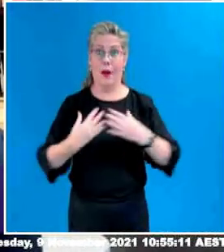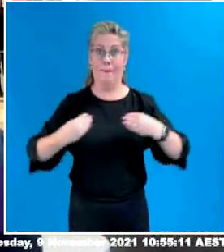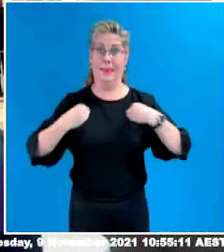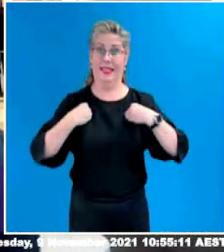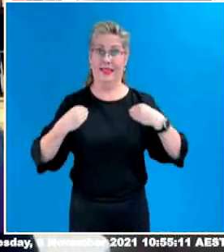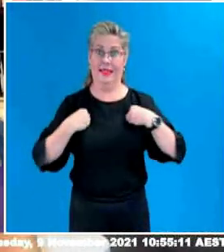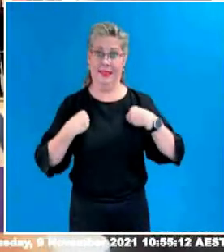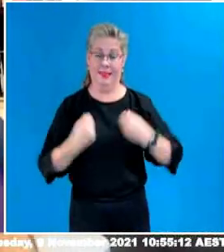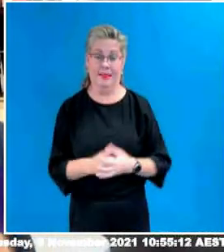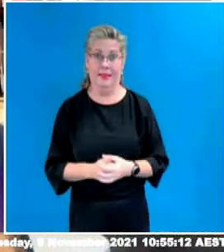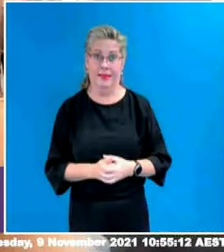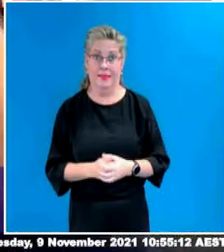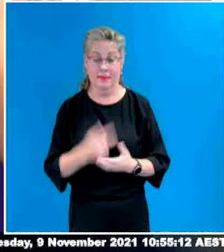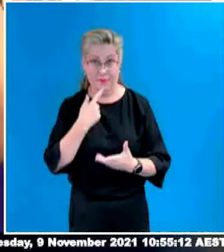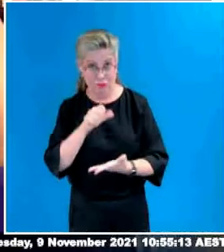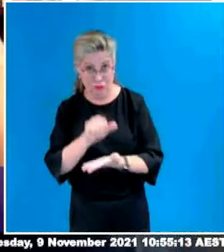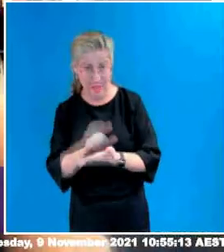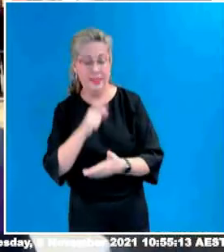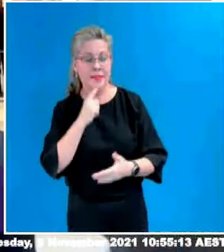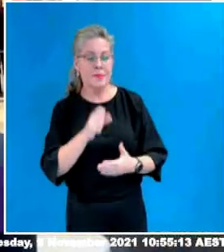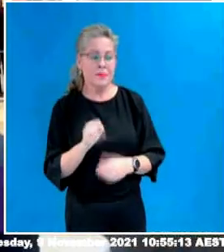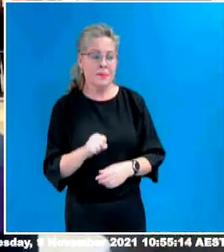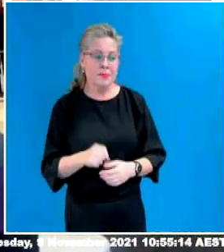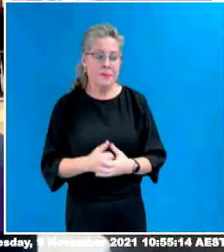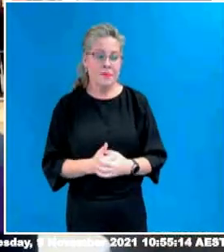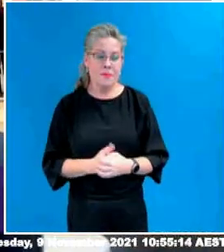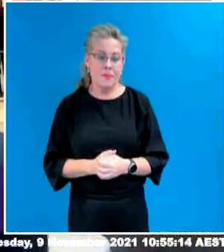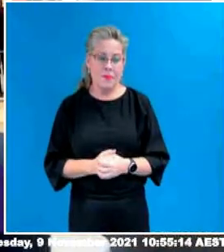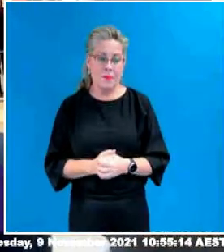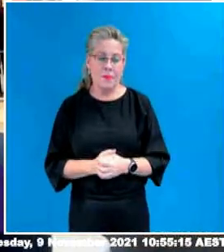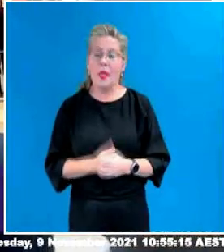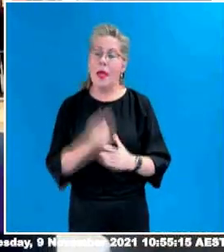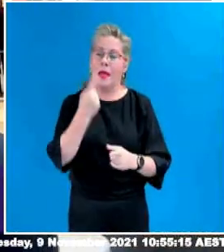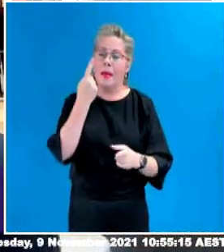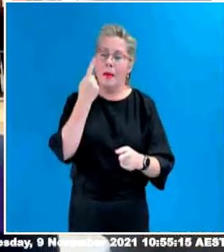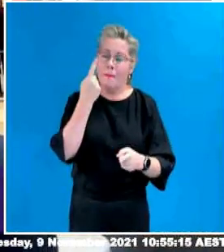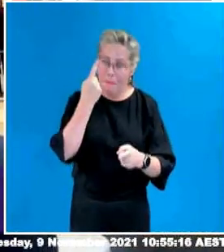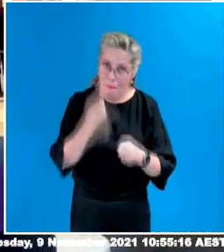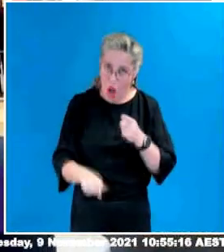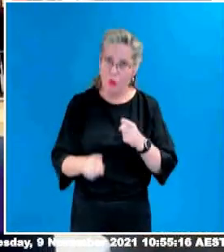The more standard mainstream view is, as we said, that they fall on states and